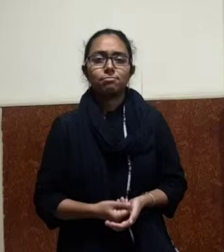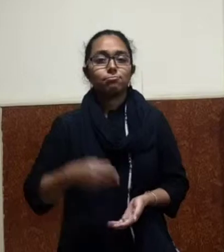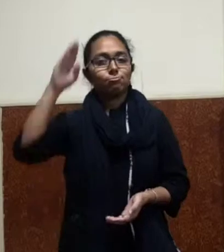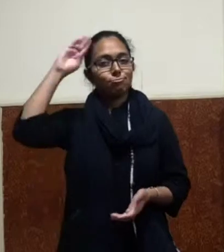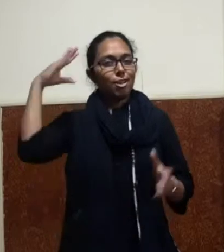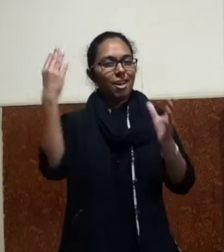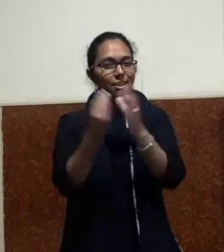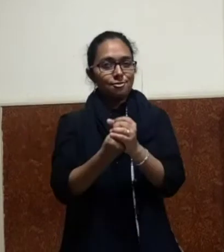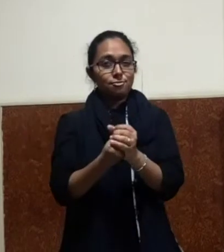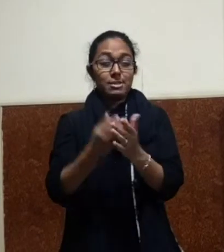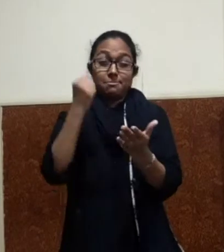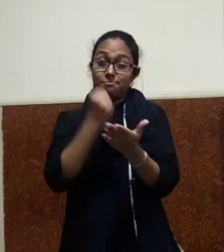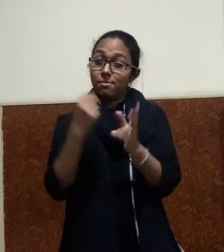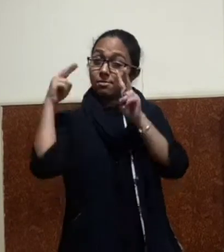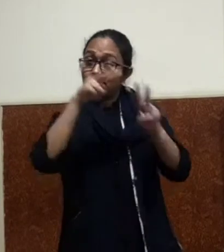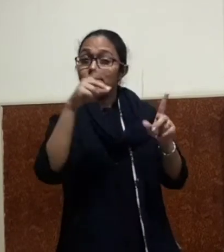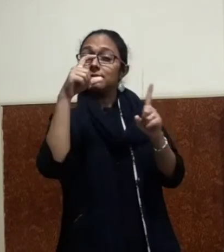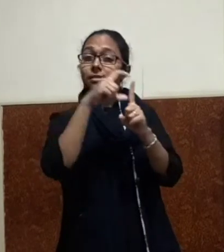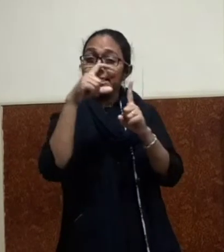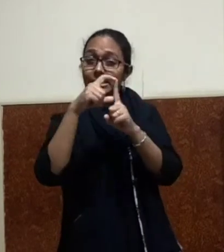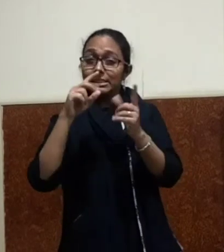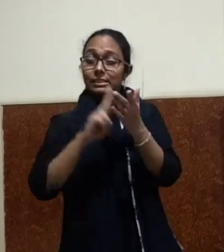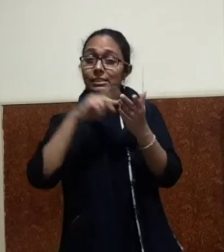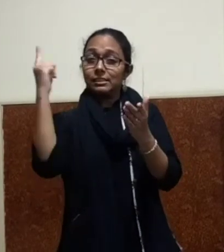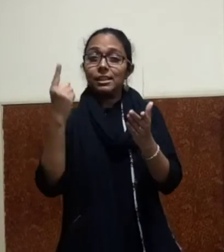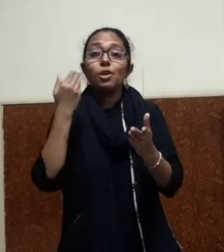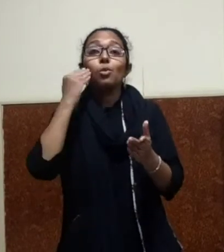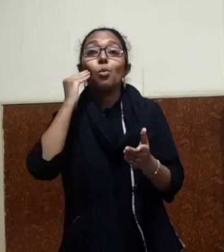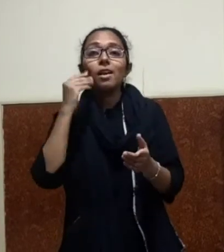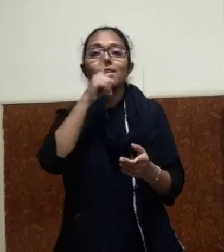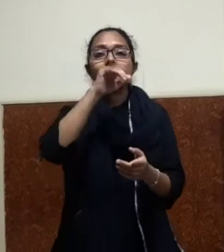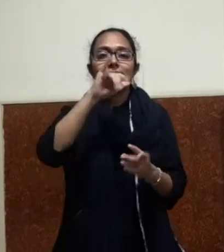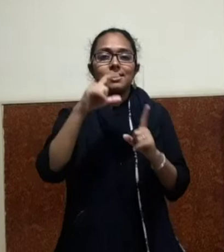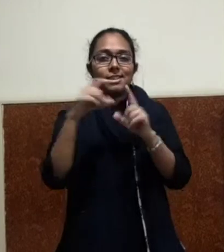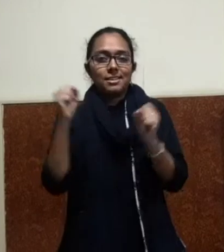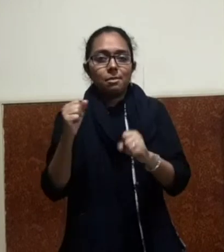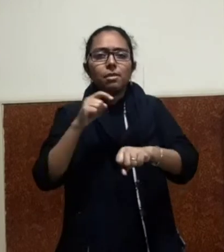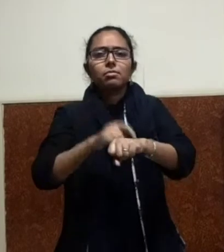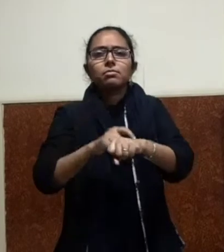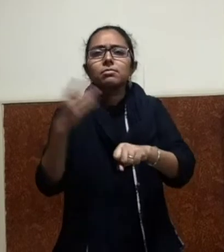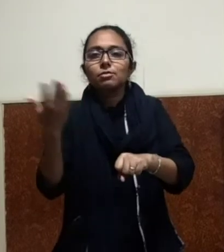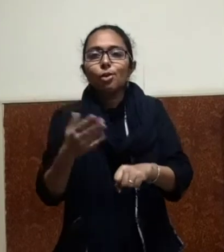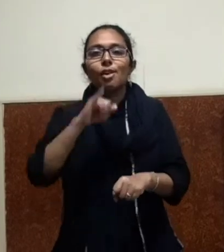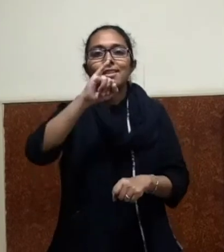Hello all please watch DD National on 16th December, at 6 pm.